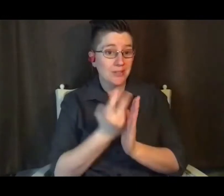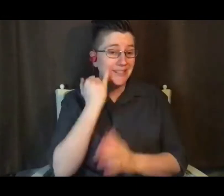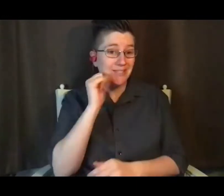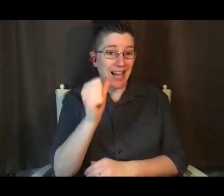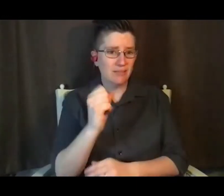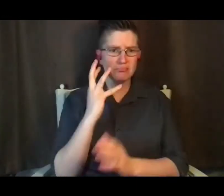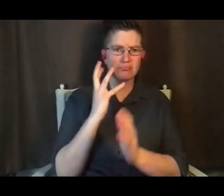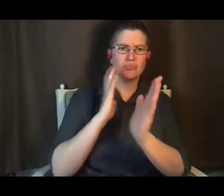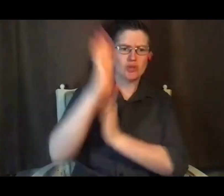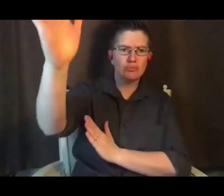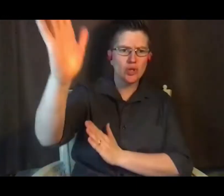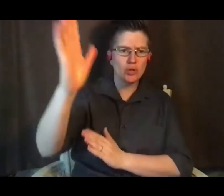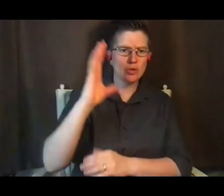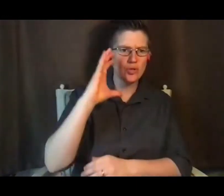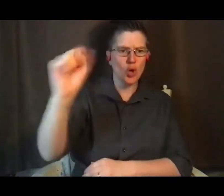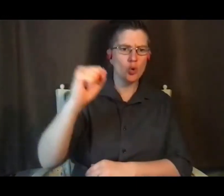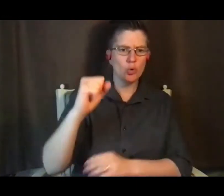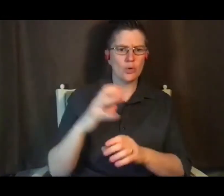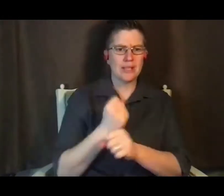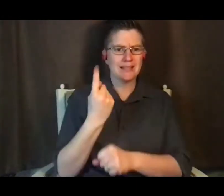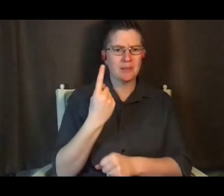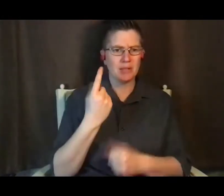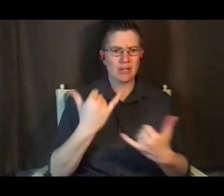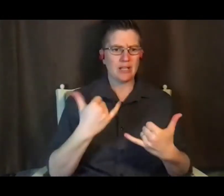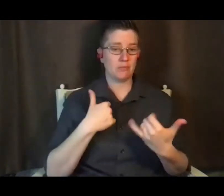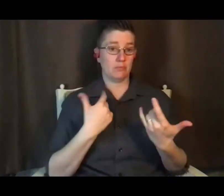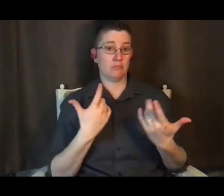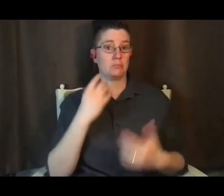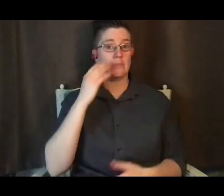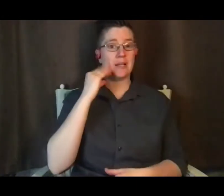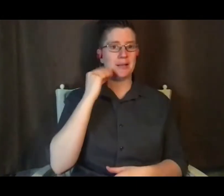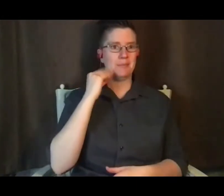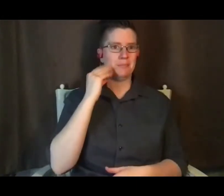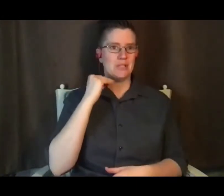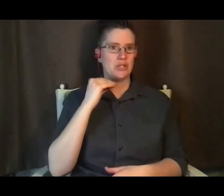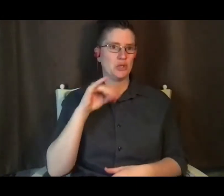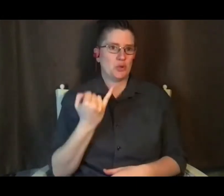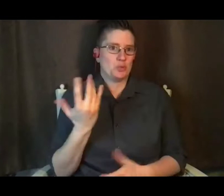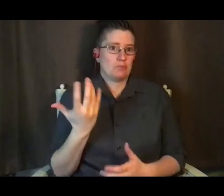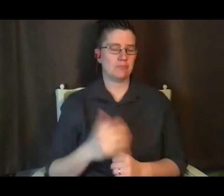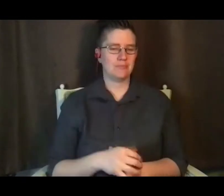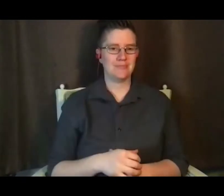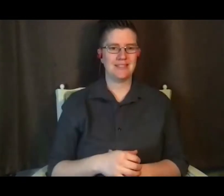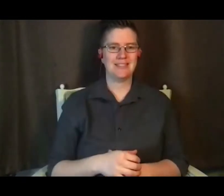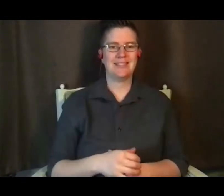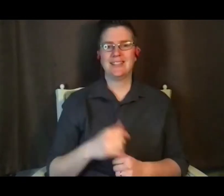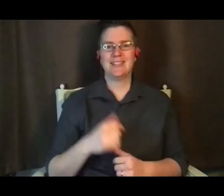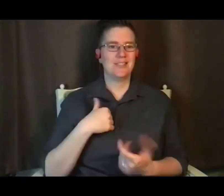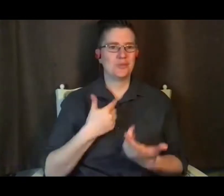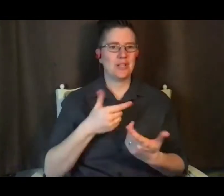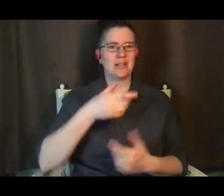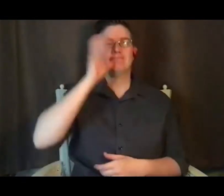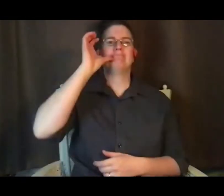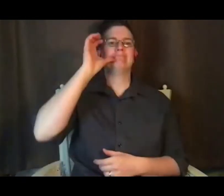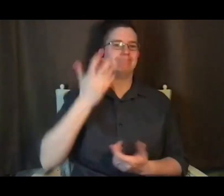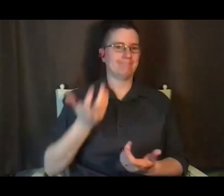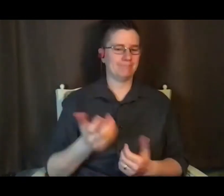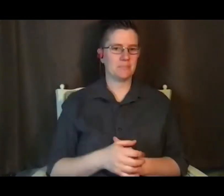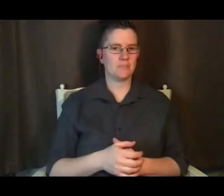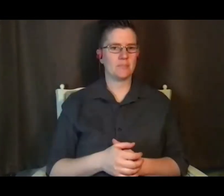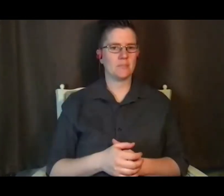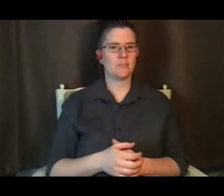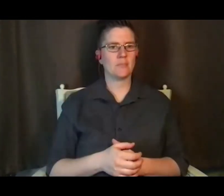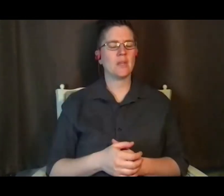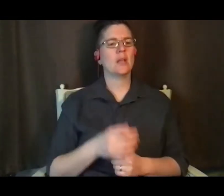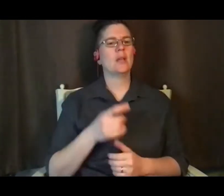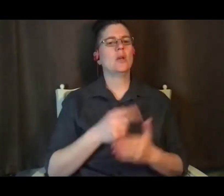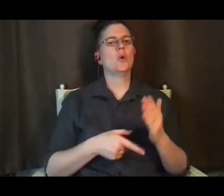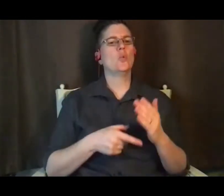now i have peach juice a peach nectar so i can hydrate my own body what do you need in this space